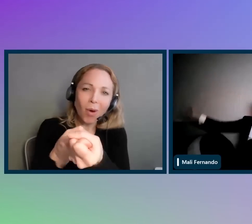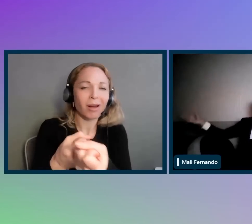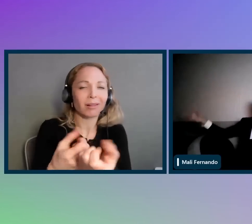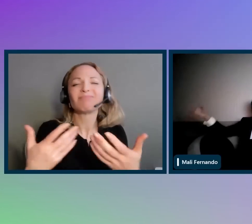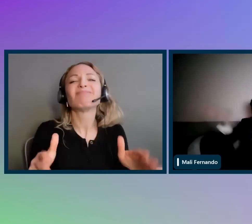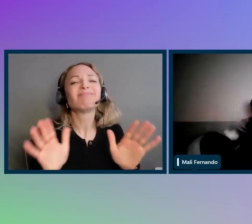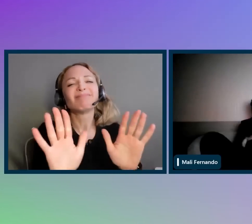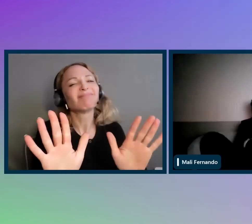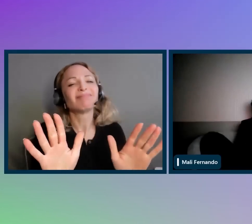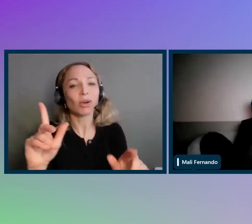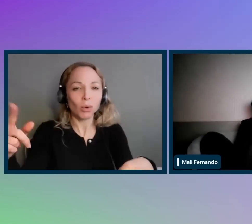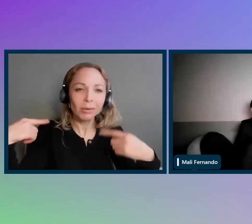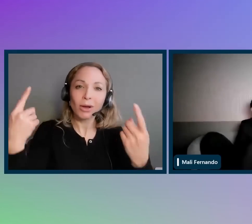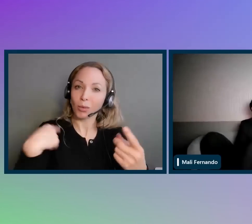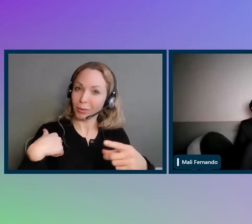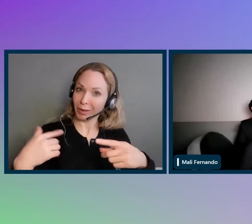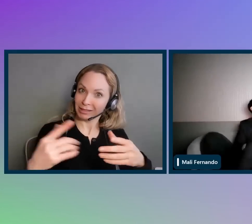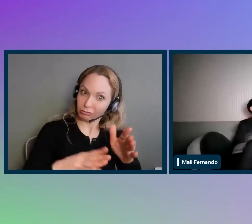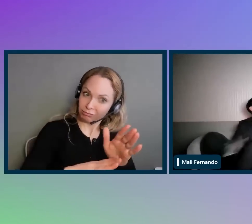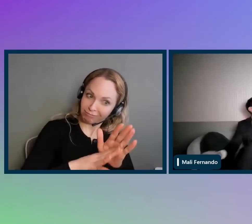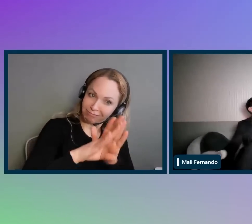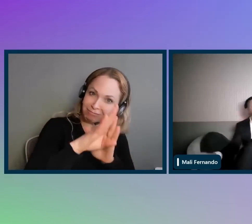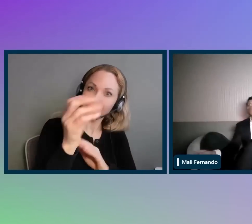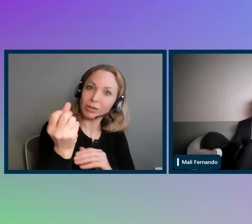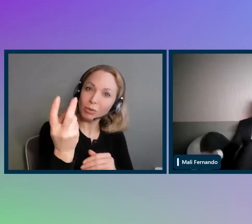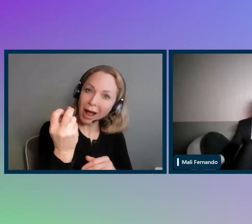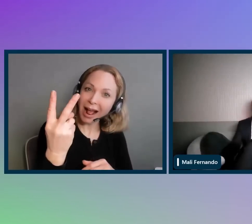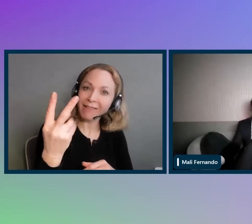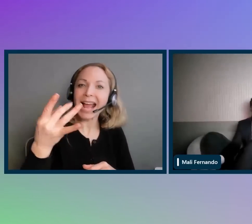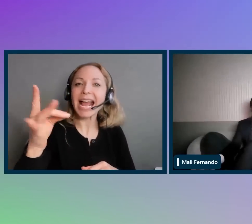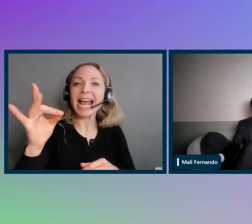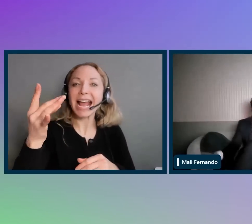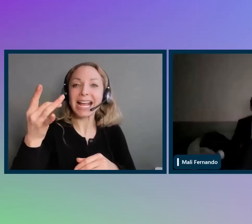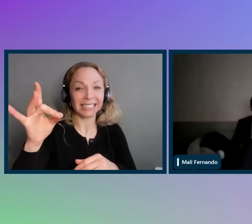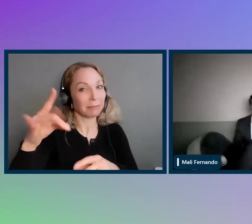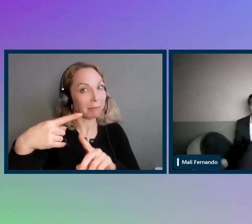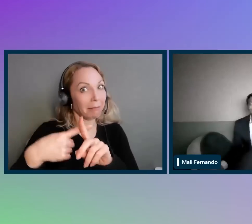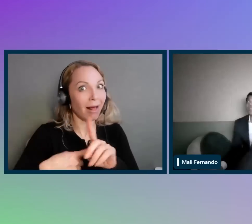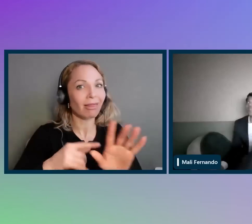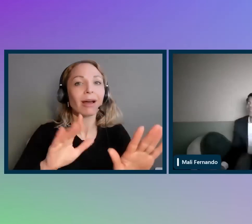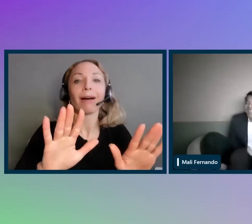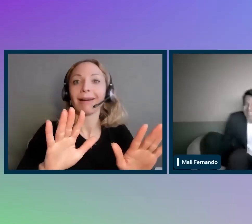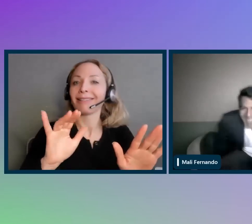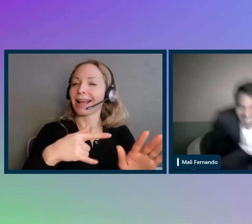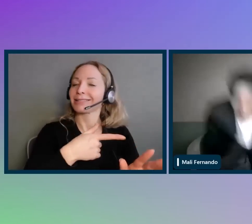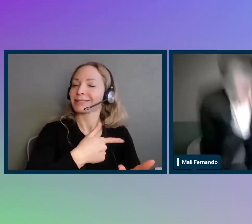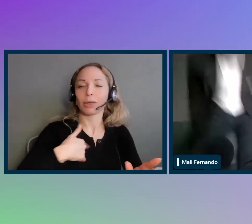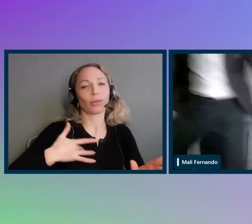we'd be thrilled to share that with you guys. Guys, excuse me, I'm just gonna get the light going. Just give me one second.